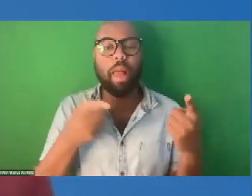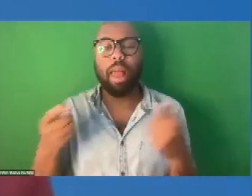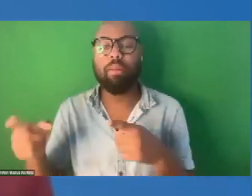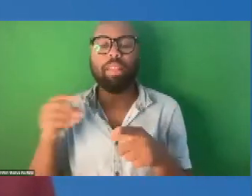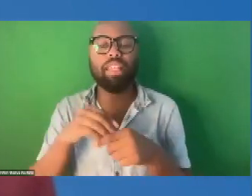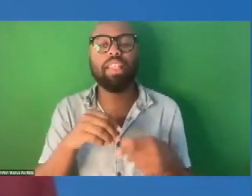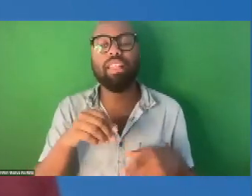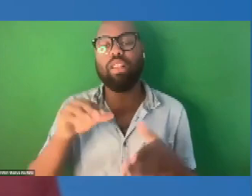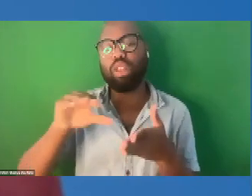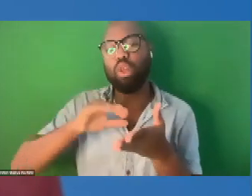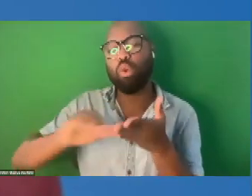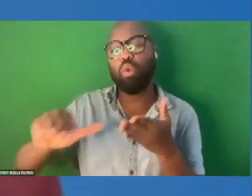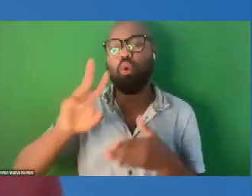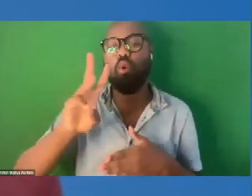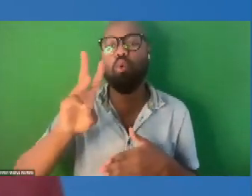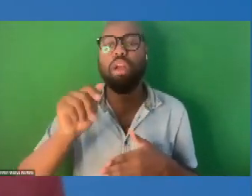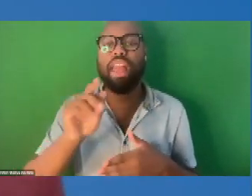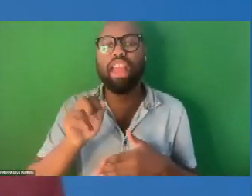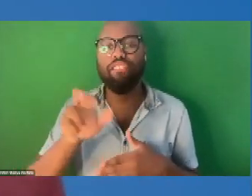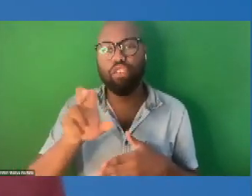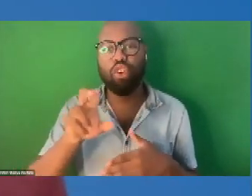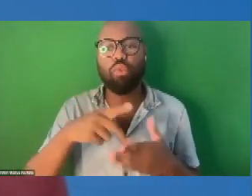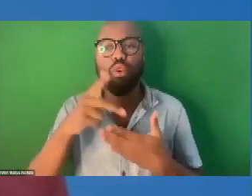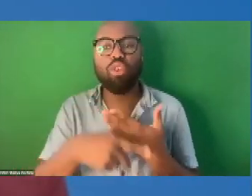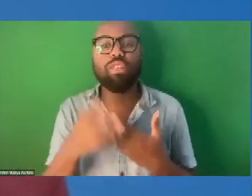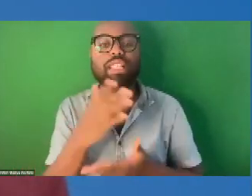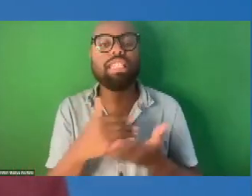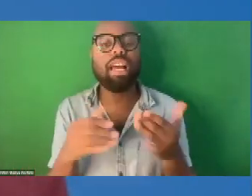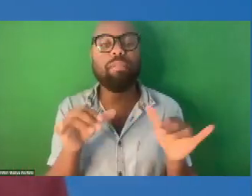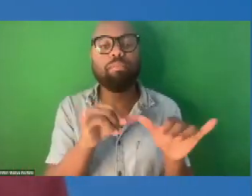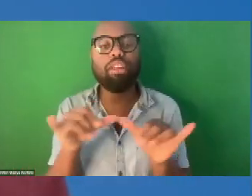and some of the measures that Ari was talking about on